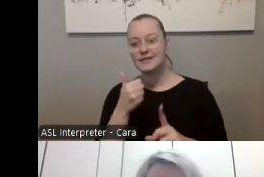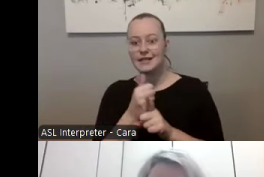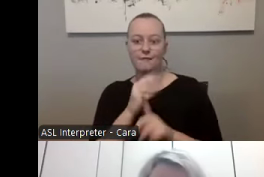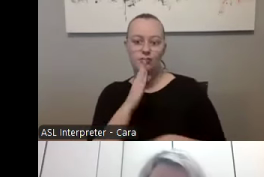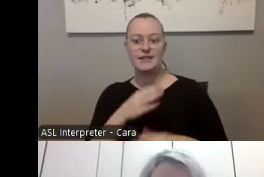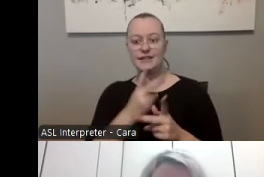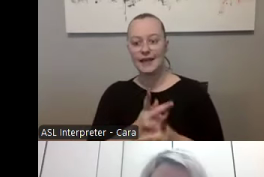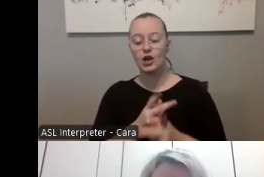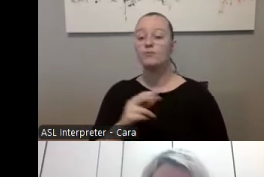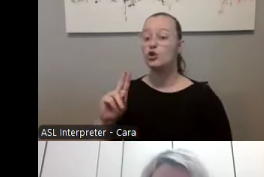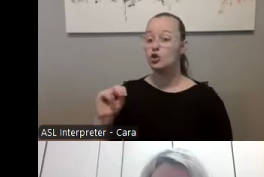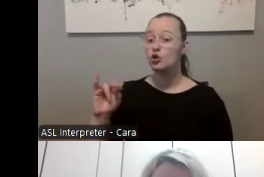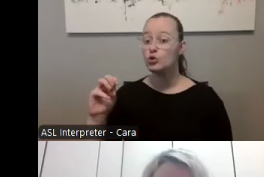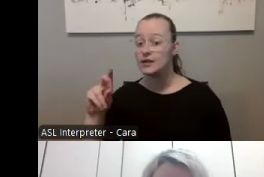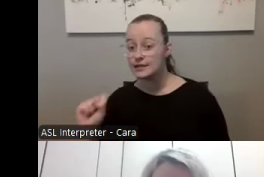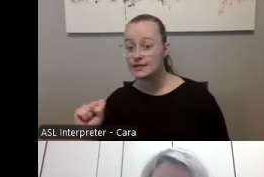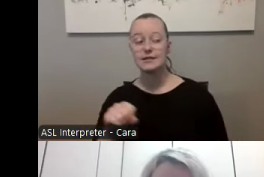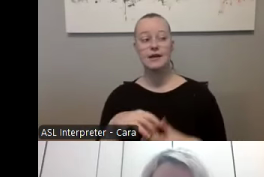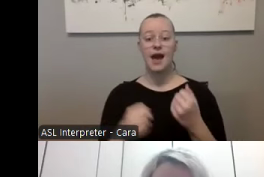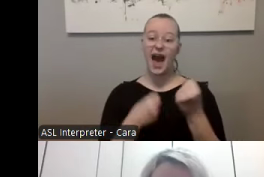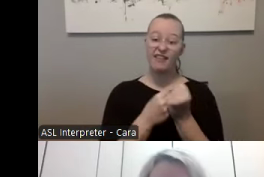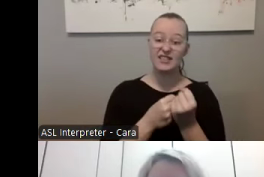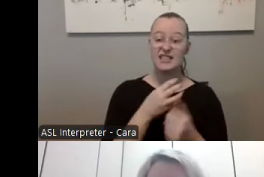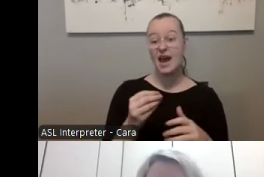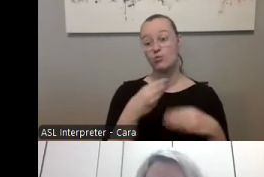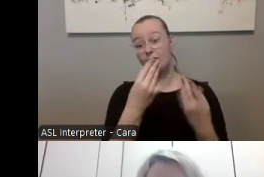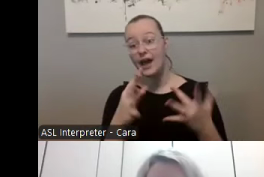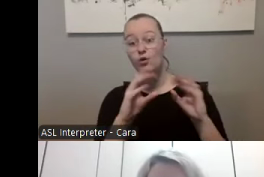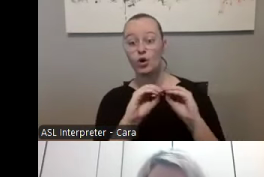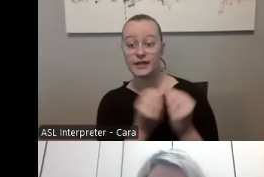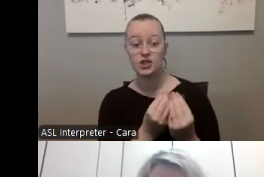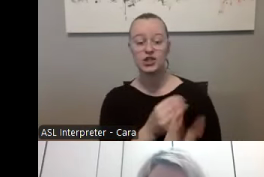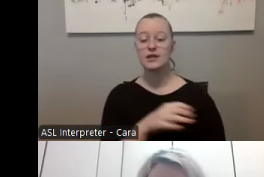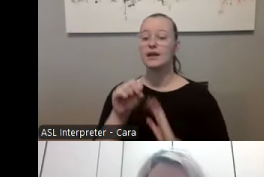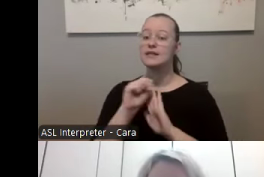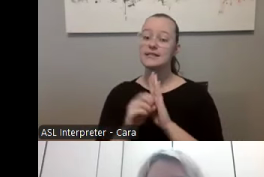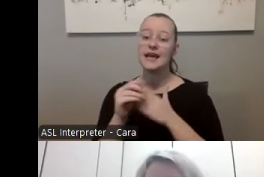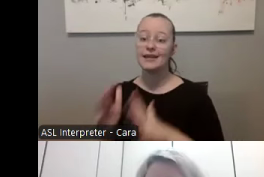disability, aging and labor advocacy and provider organizations, state leaders and researchers.